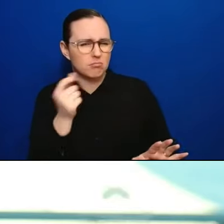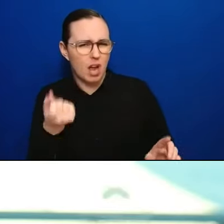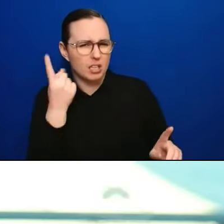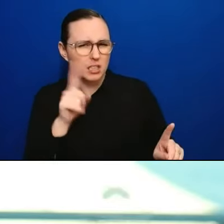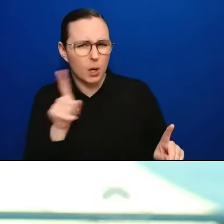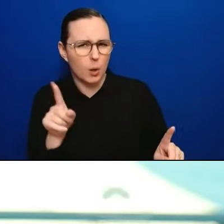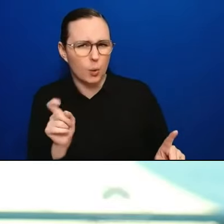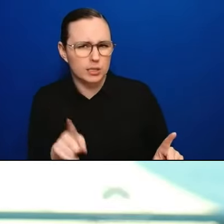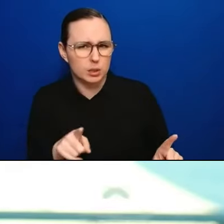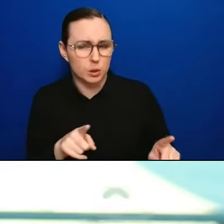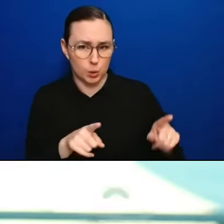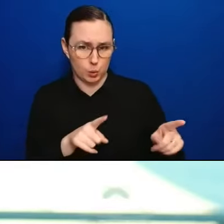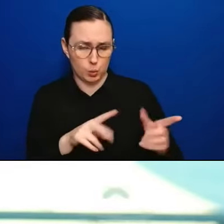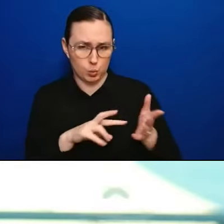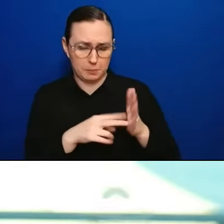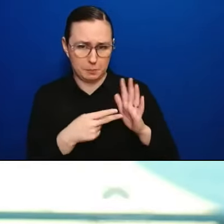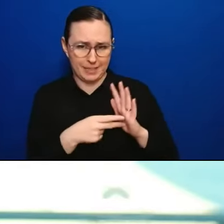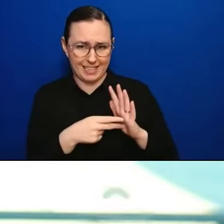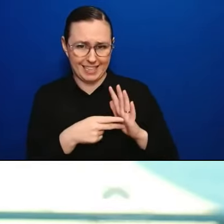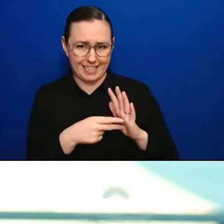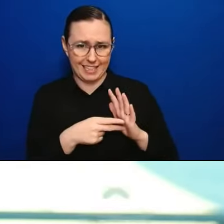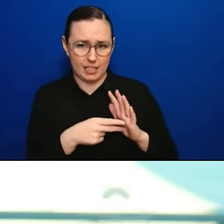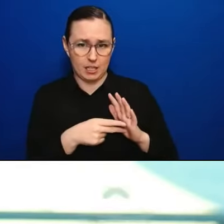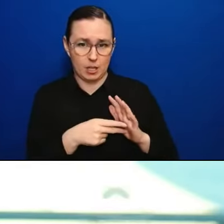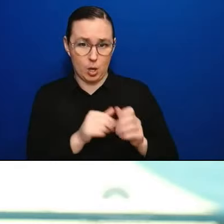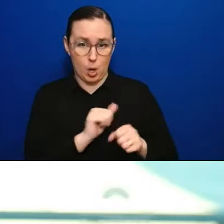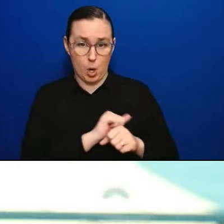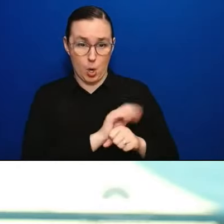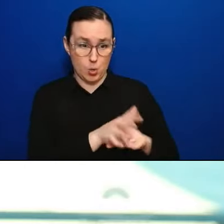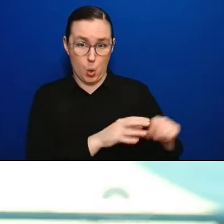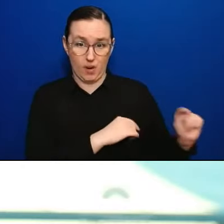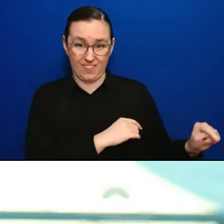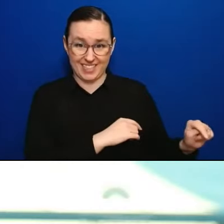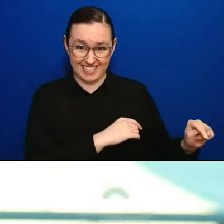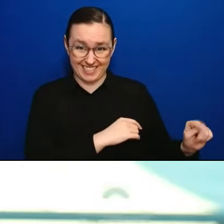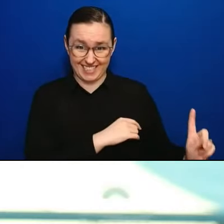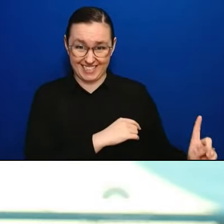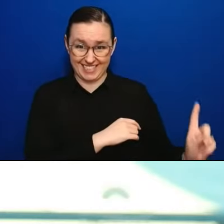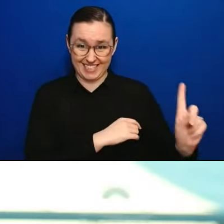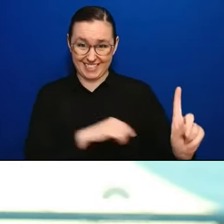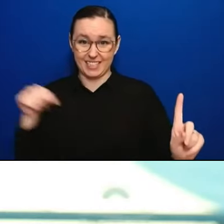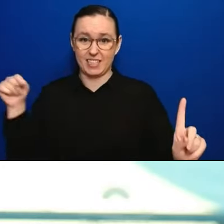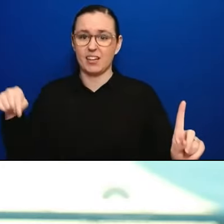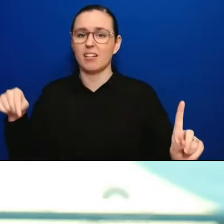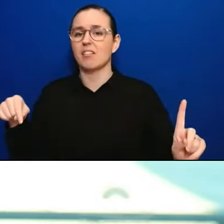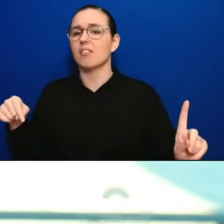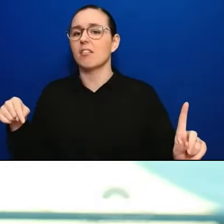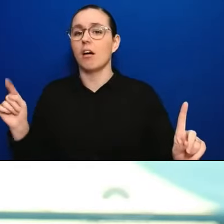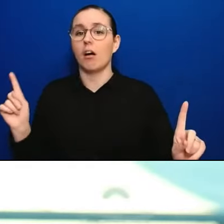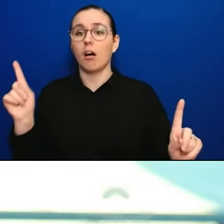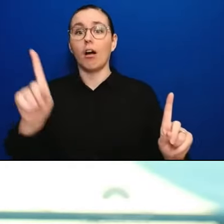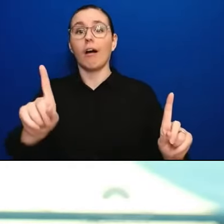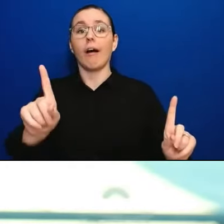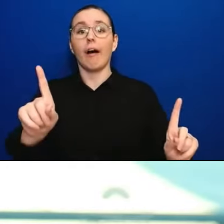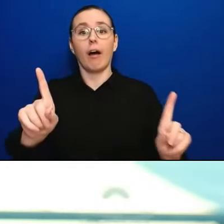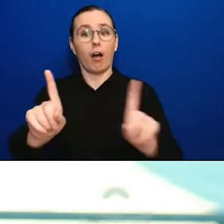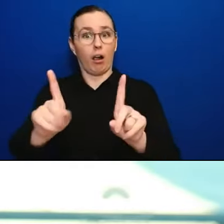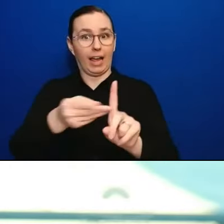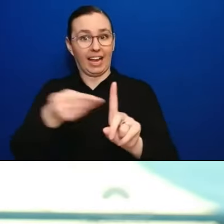I'm not sure I understand your question. Are you asking whether there's